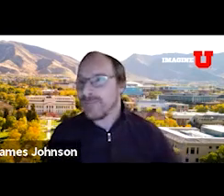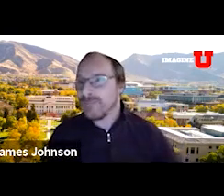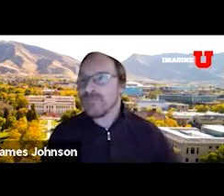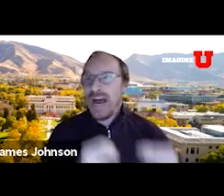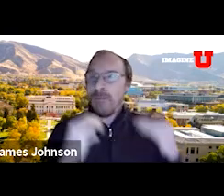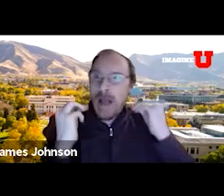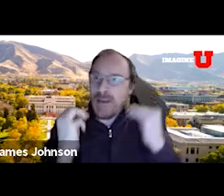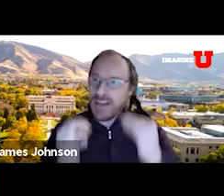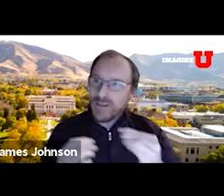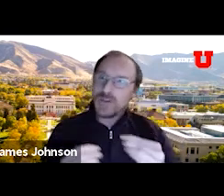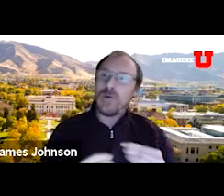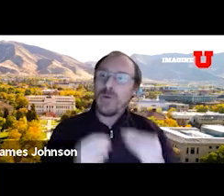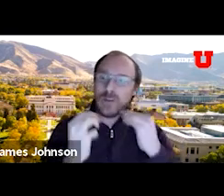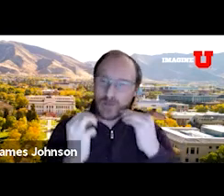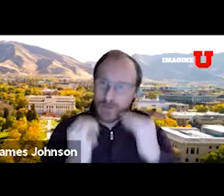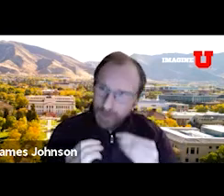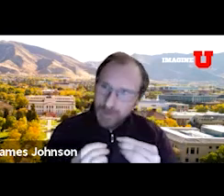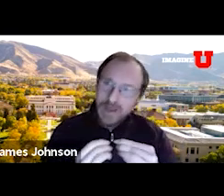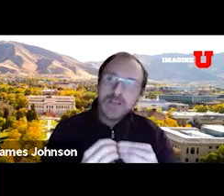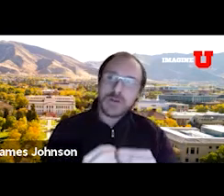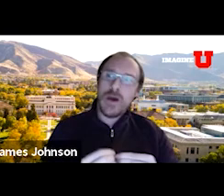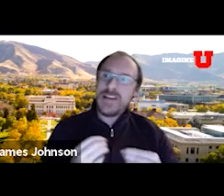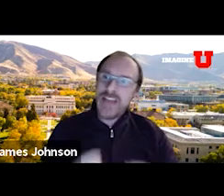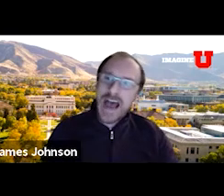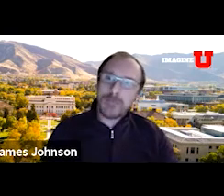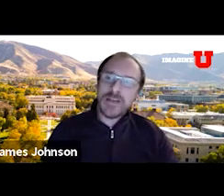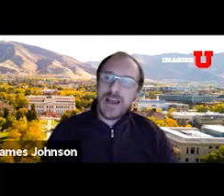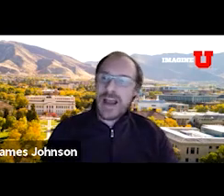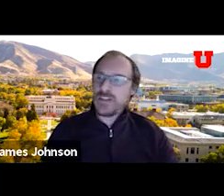I'm an individual who has learned to adapt and